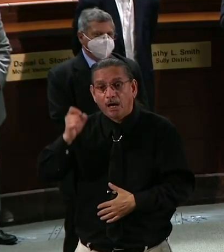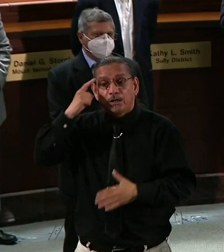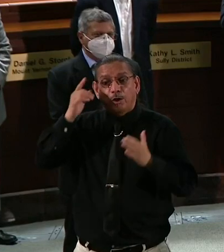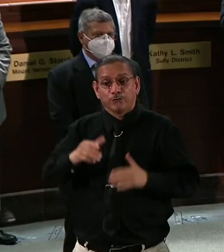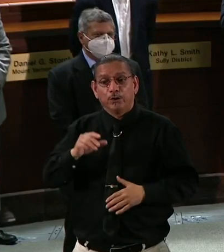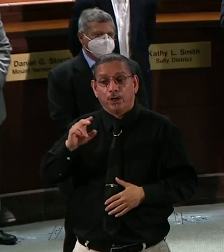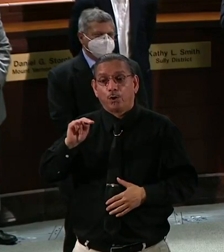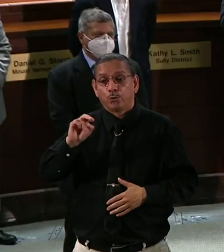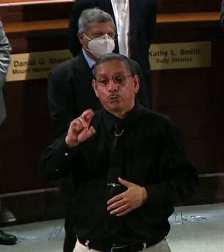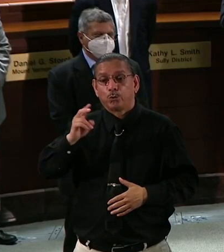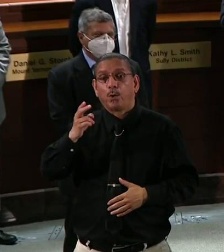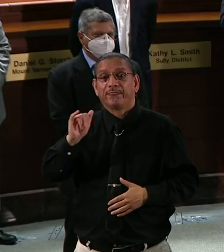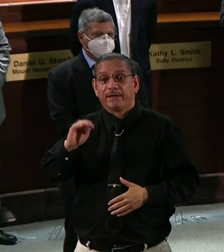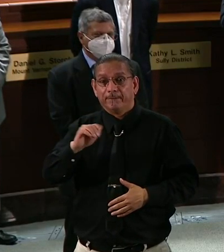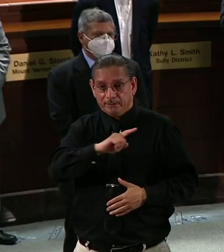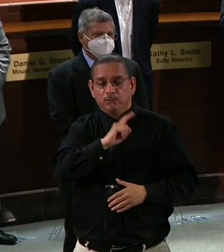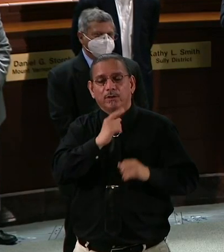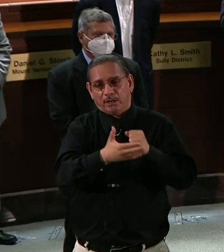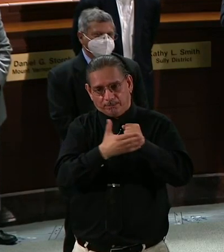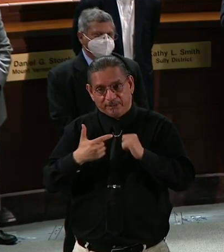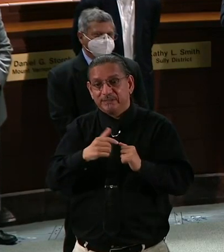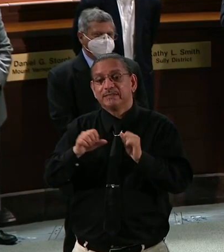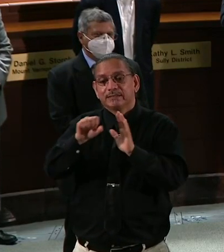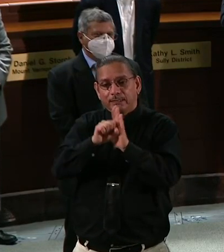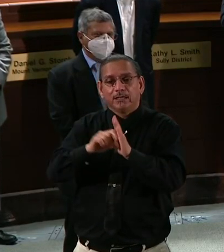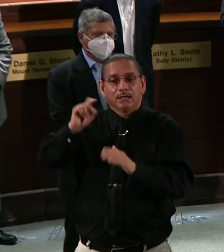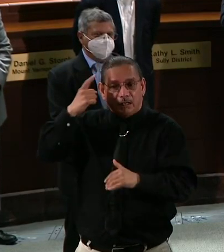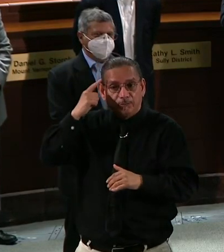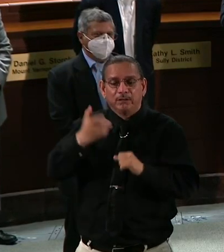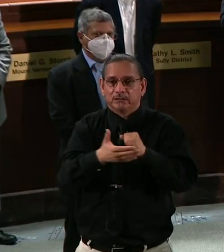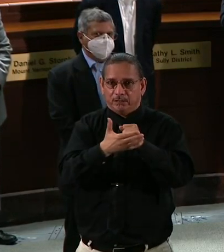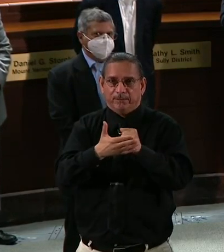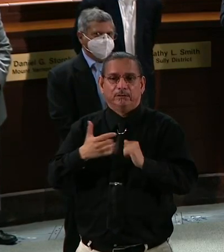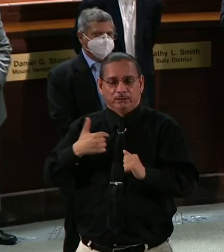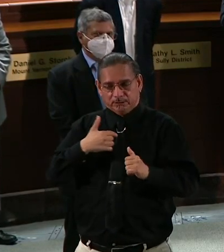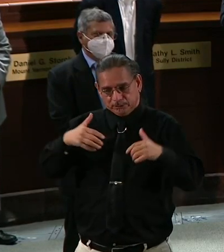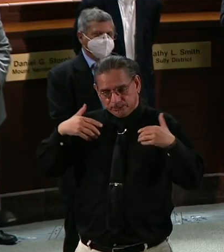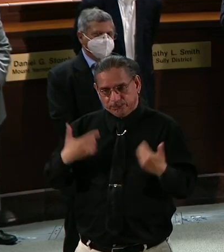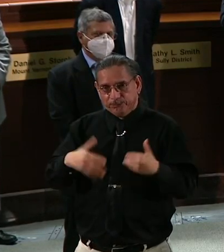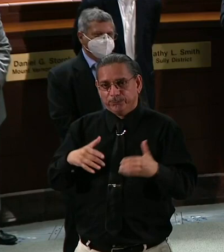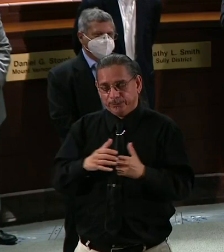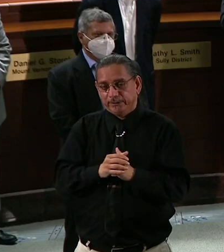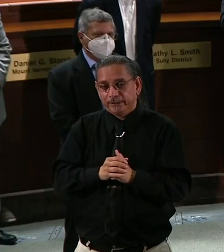OF. WE HAVE NOT BEEN ABLE TO